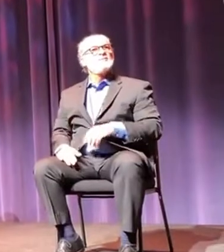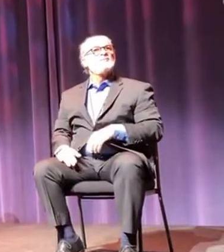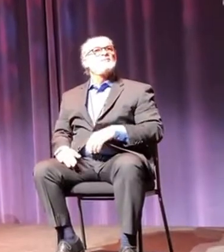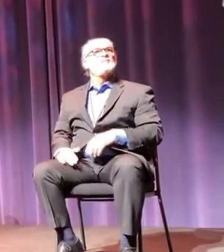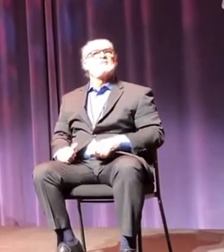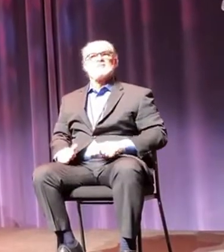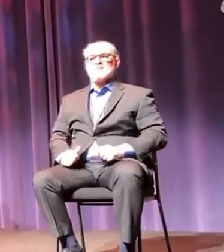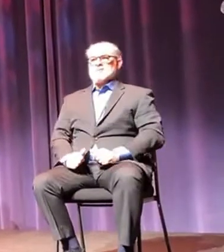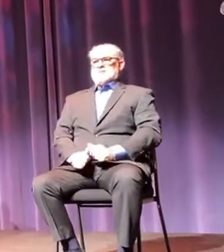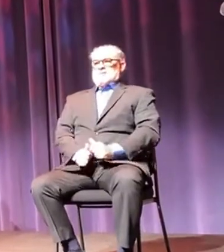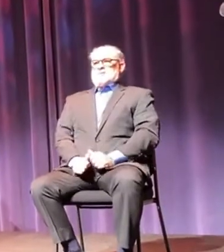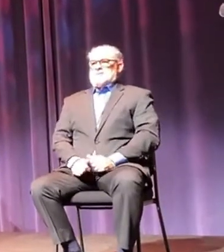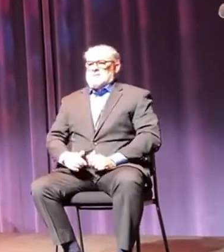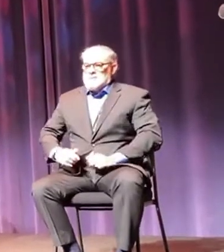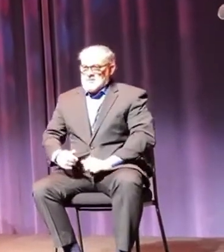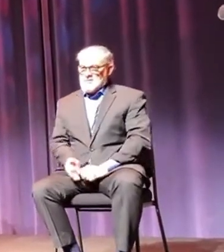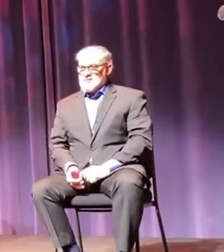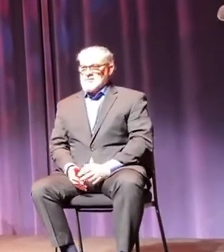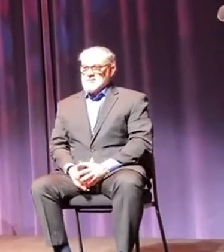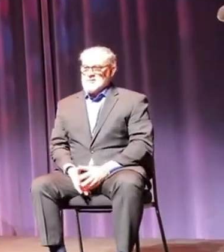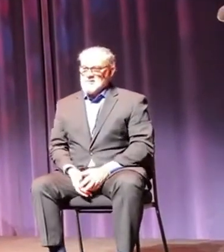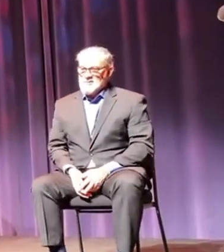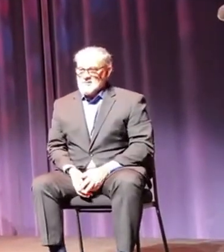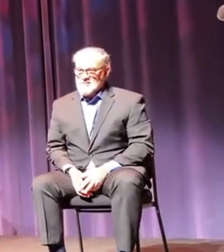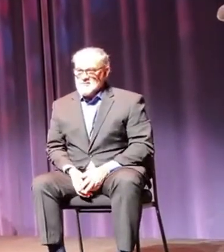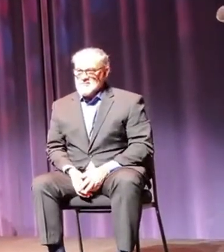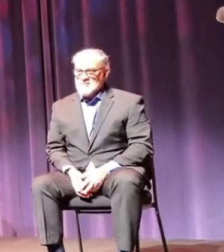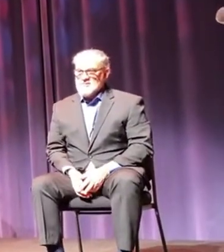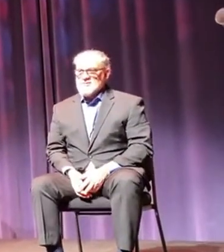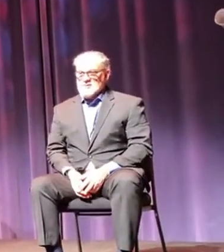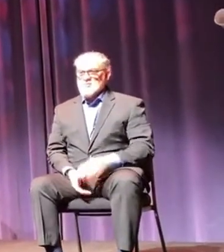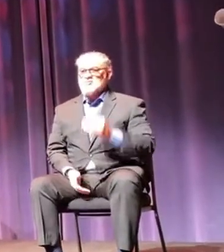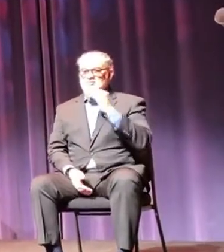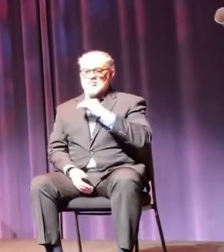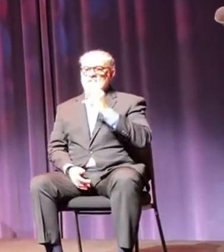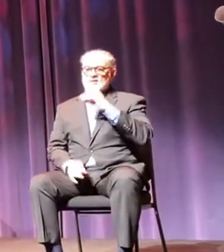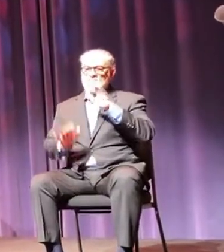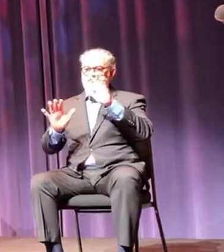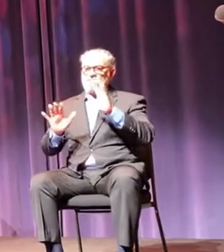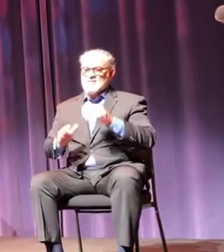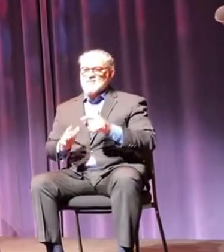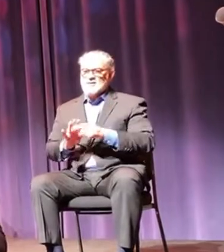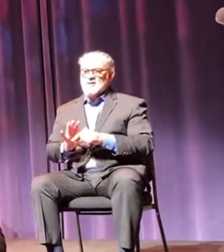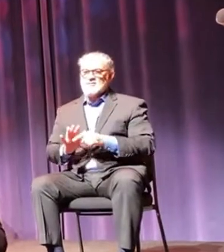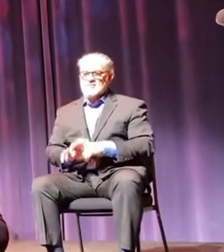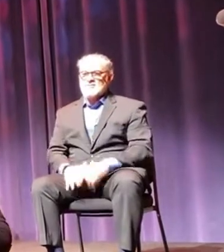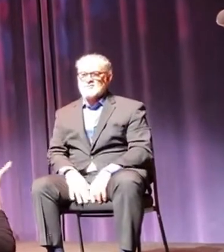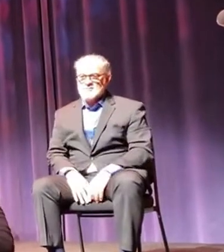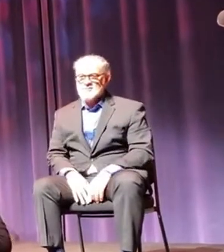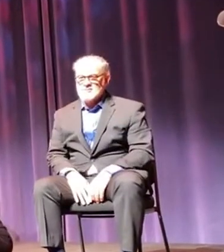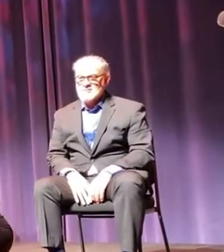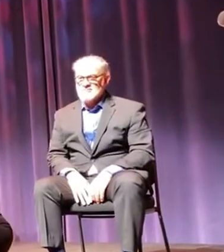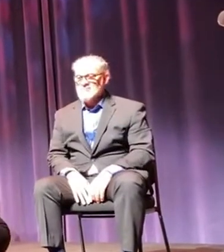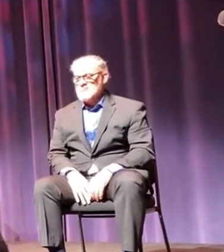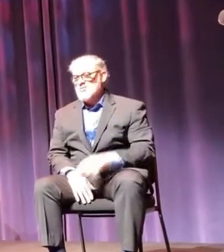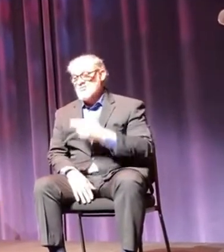The True Lives of the Fabulous Killjoys: California and The Two Robot Lesbians there in Red and Blue.